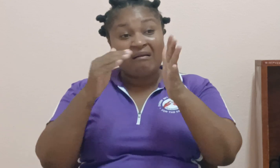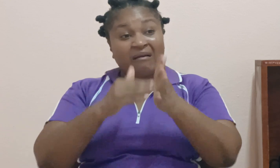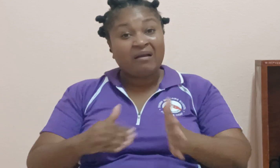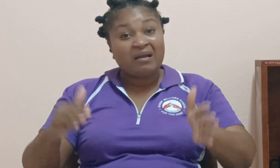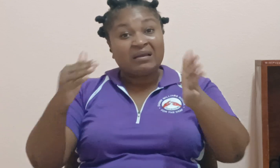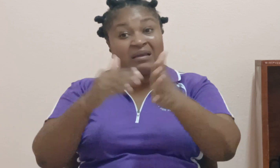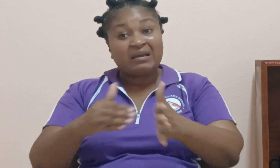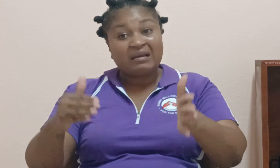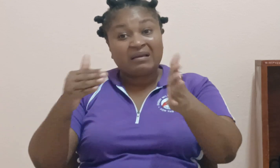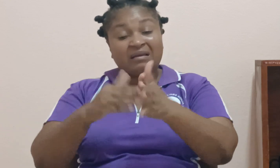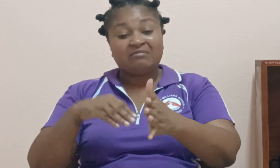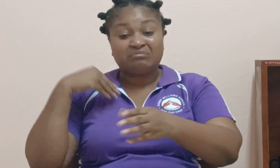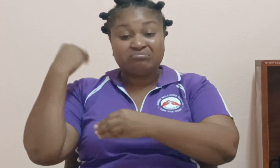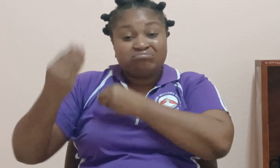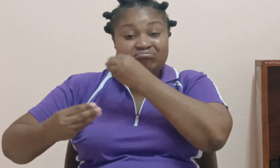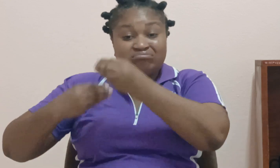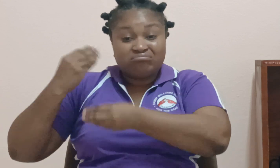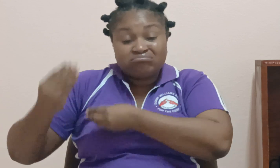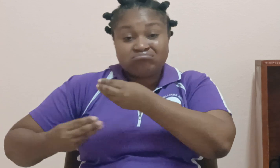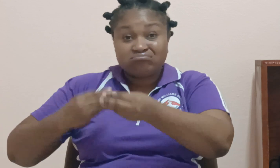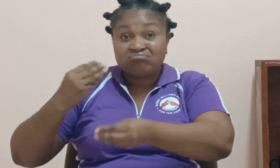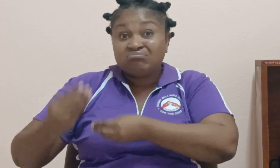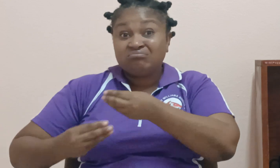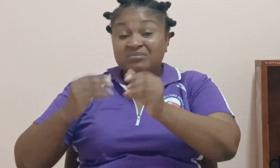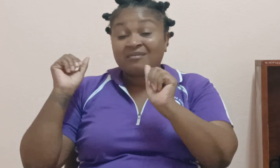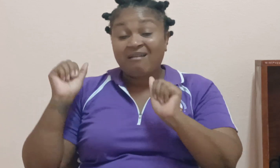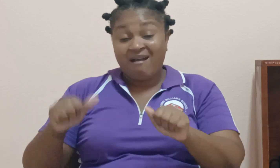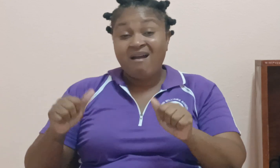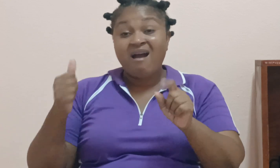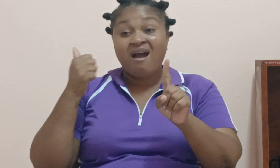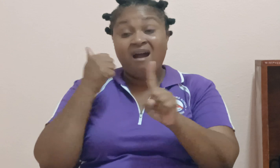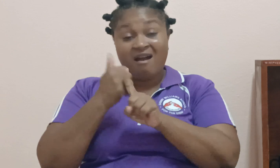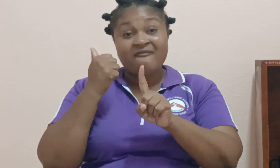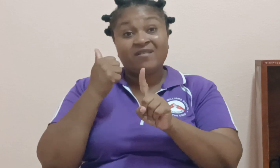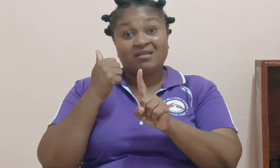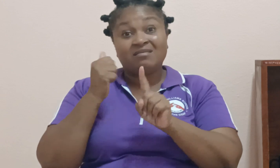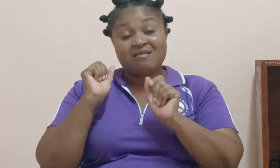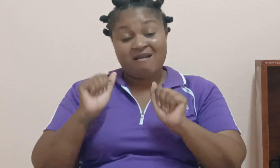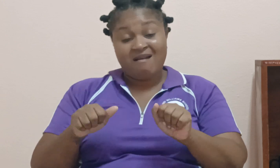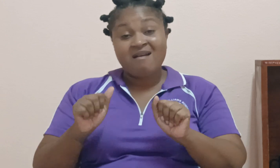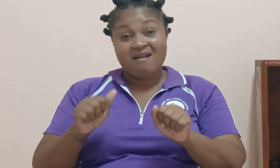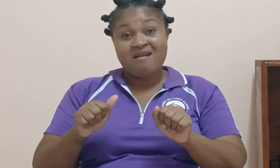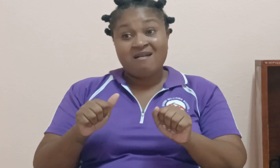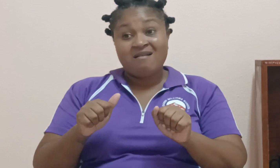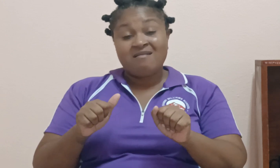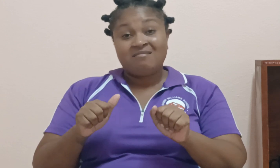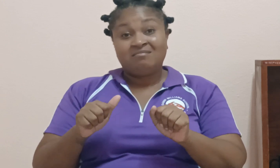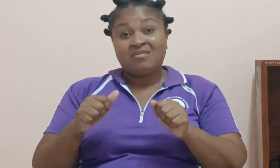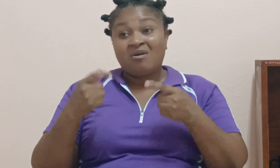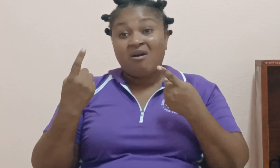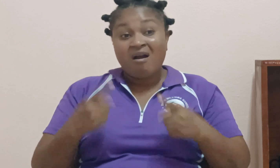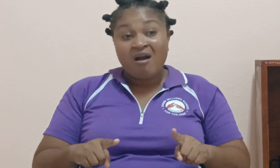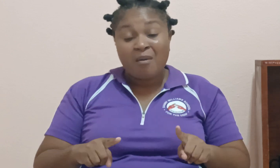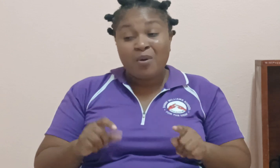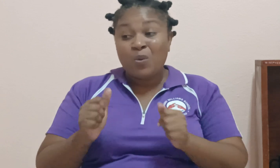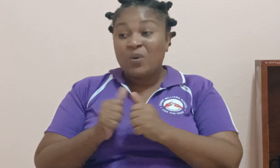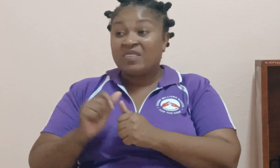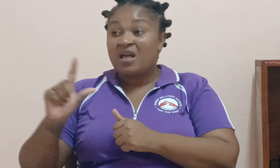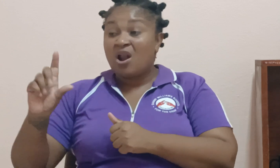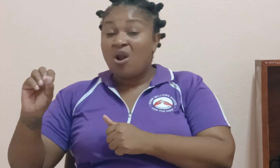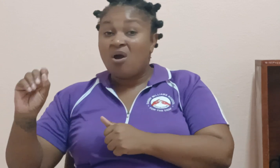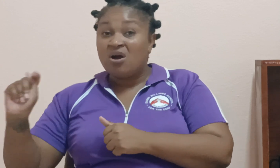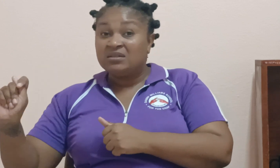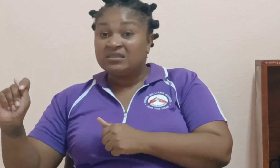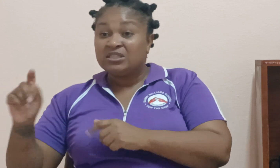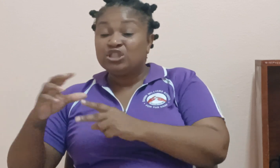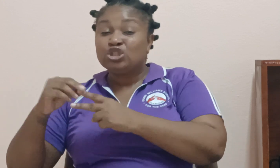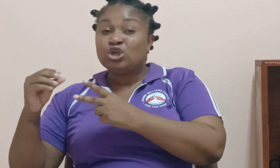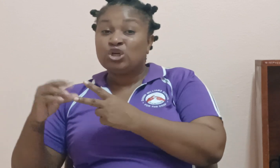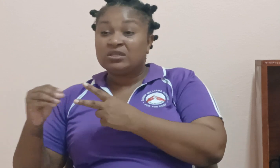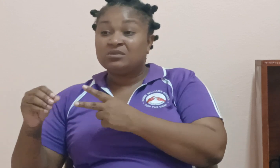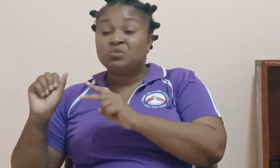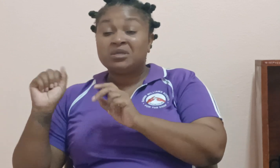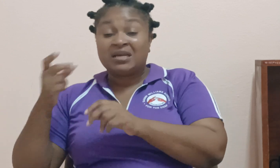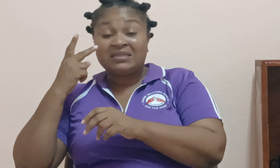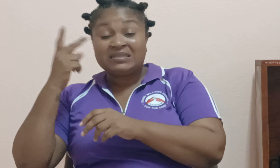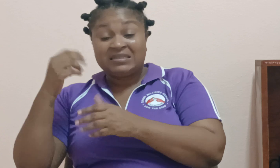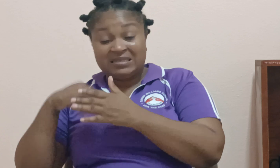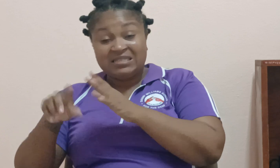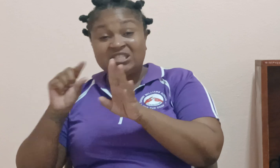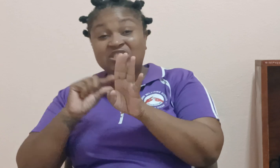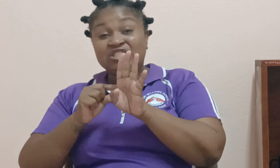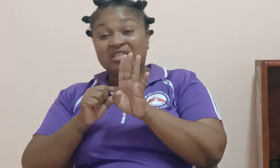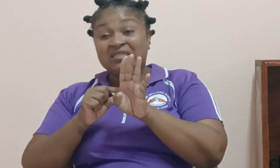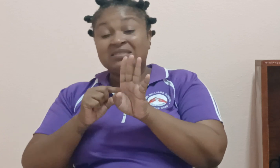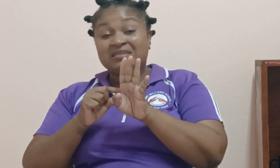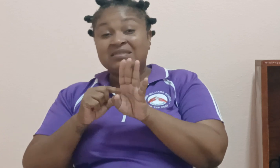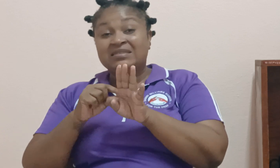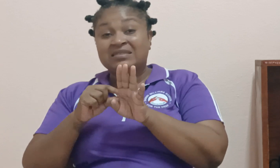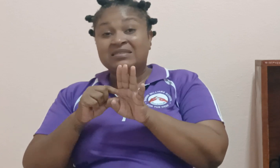generation to the next. The consequences of Lot’s choice are highlighted in Genesis…we